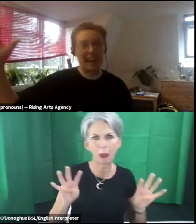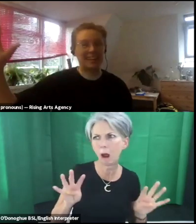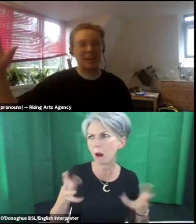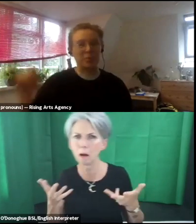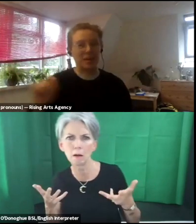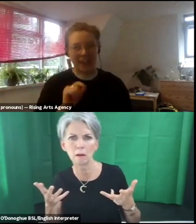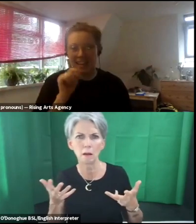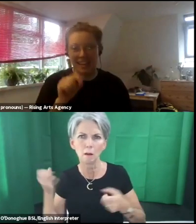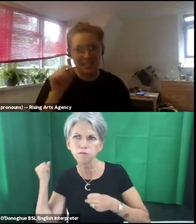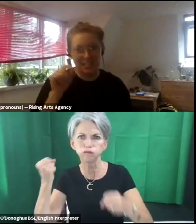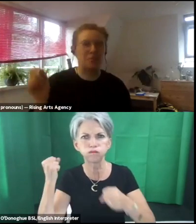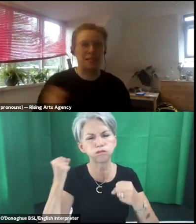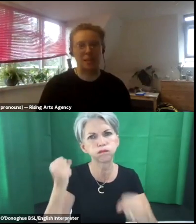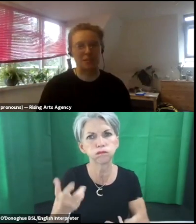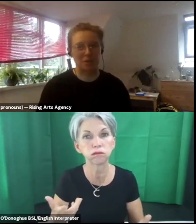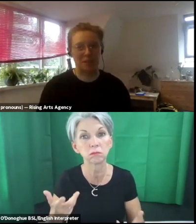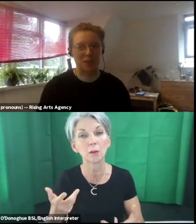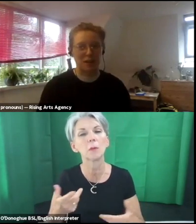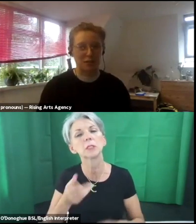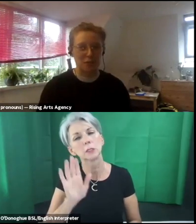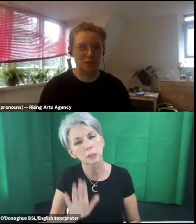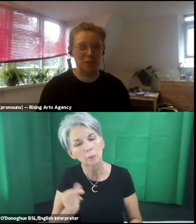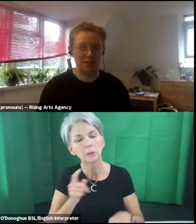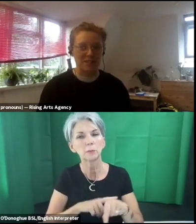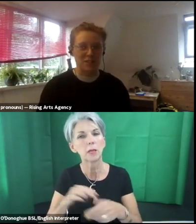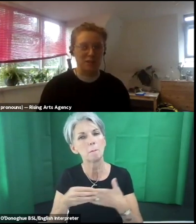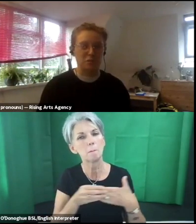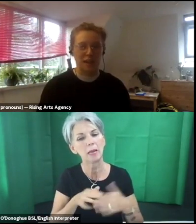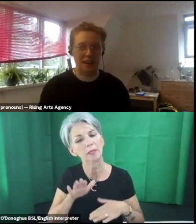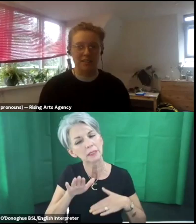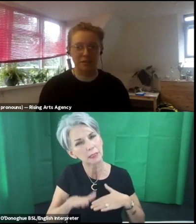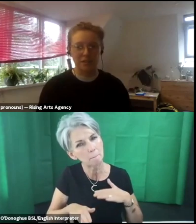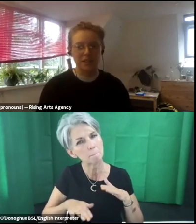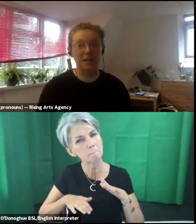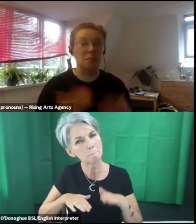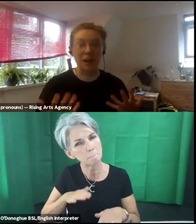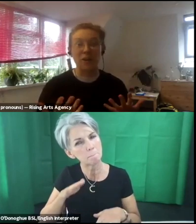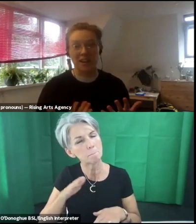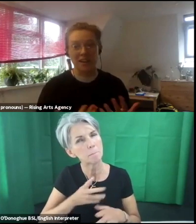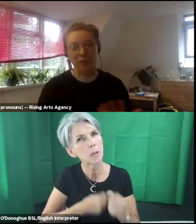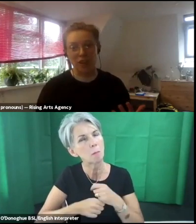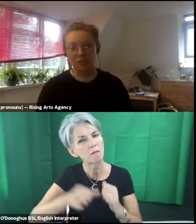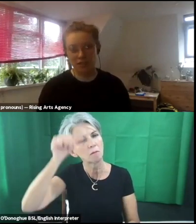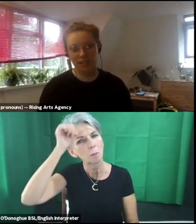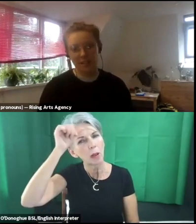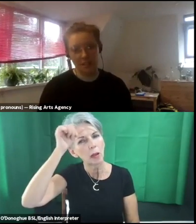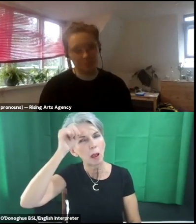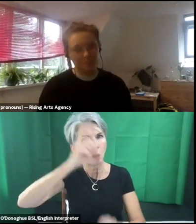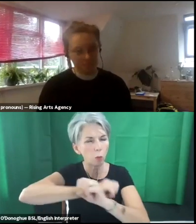you want to get there, but it's baby steps sometimes to refamiliarising yourself with what that narrative might look like for you. Yeah, definitely.